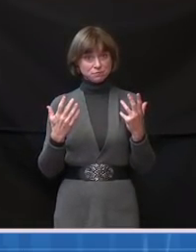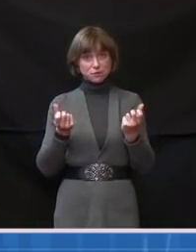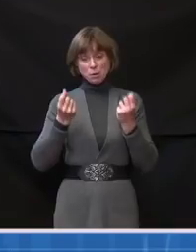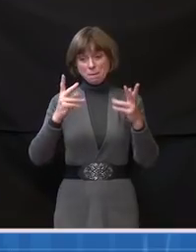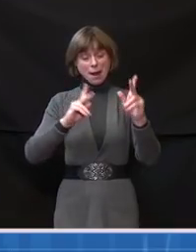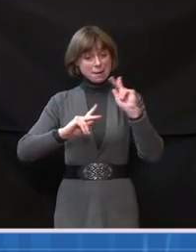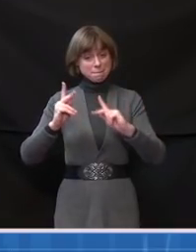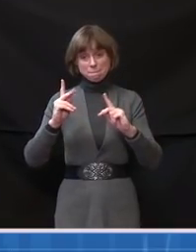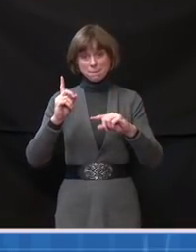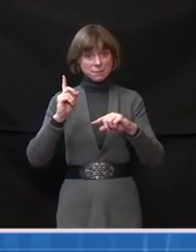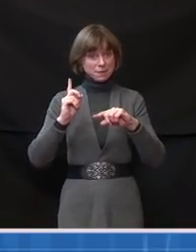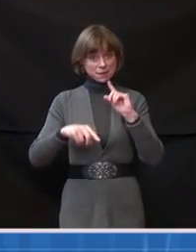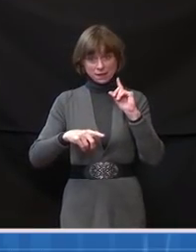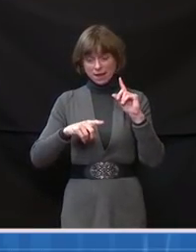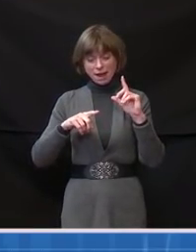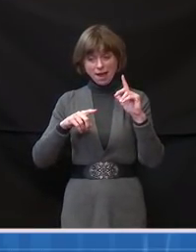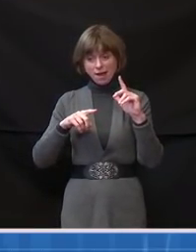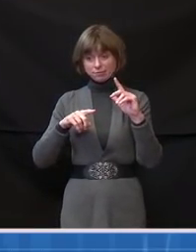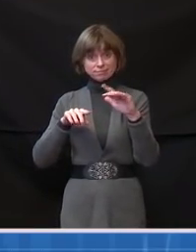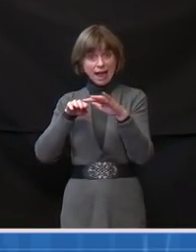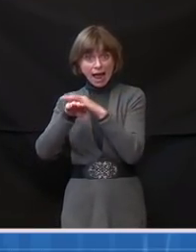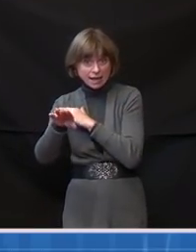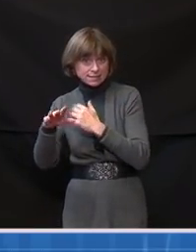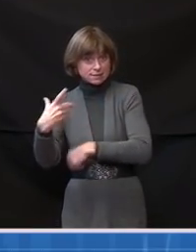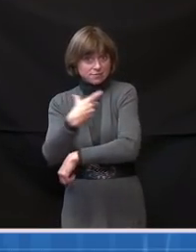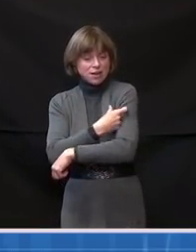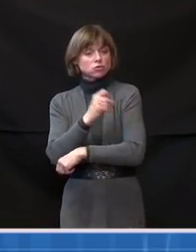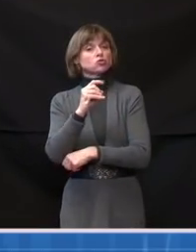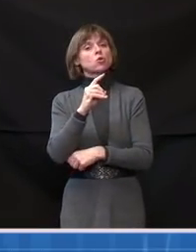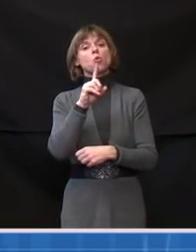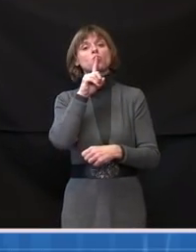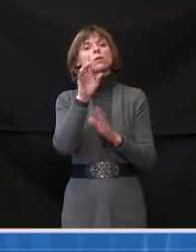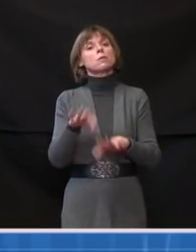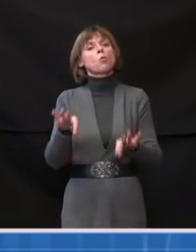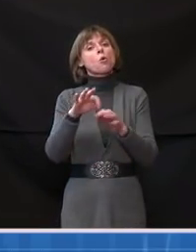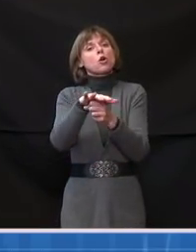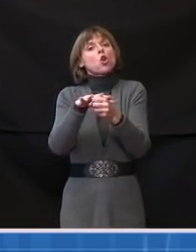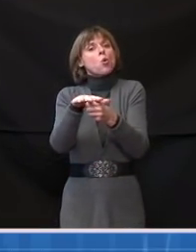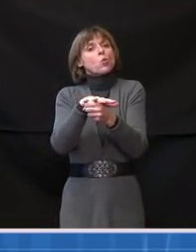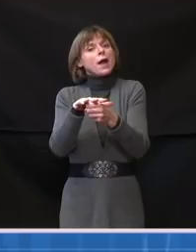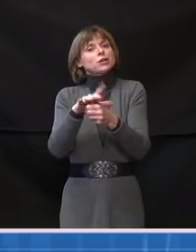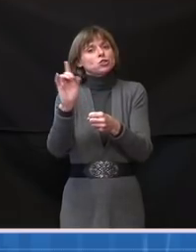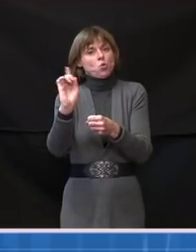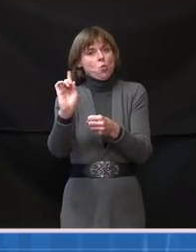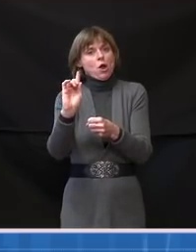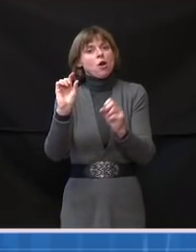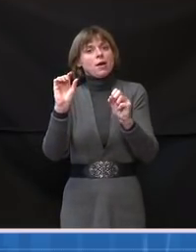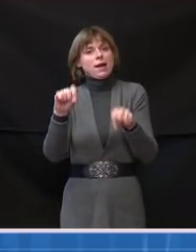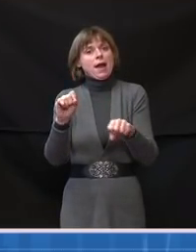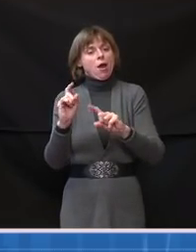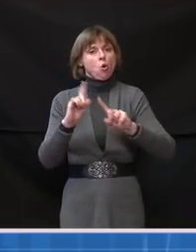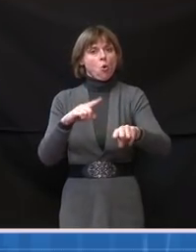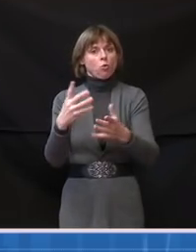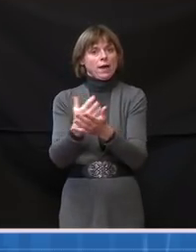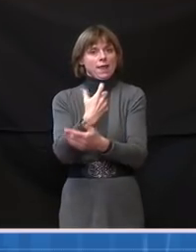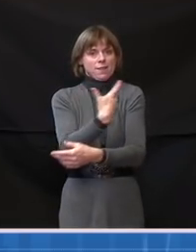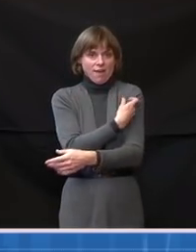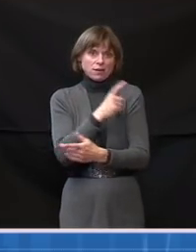And so the location of the vaccination sites is critical. You know, CDC is working very closely